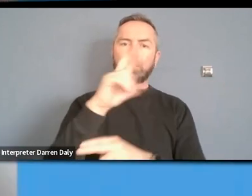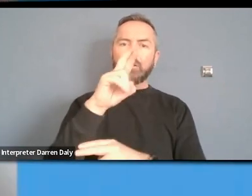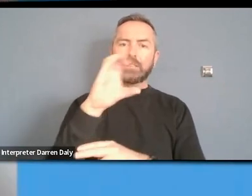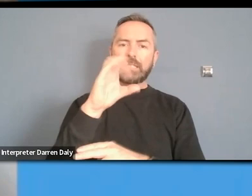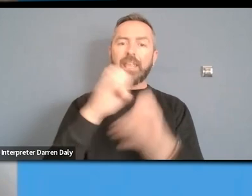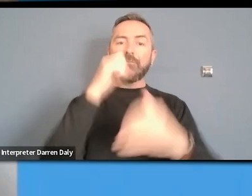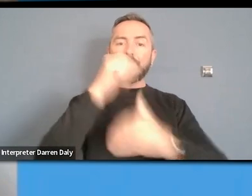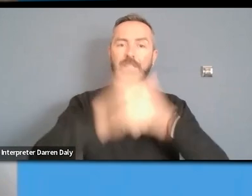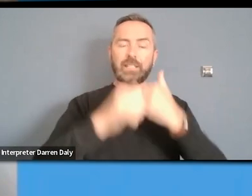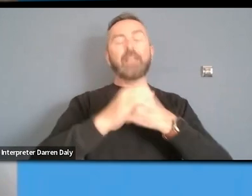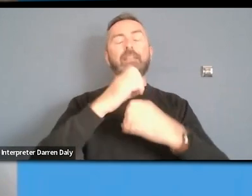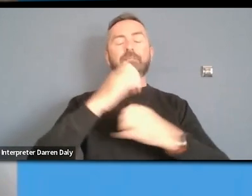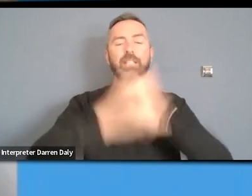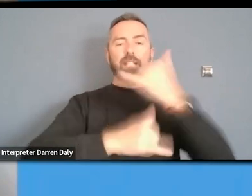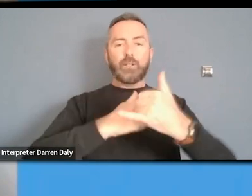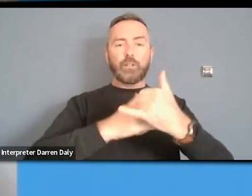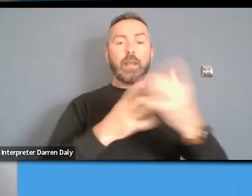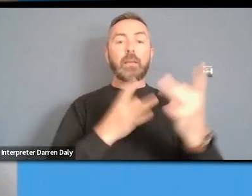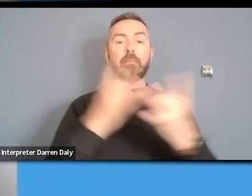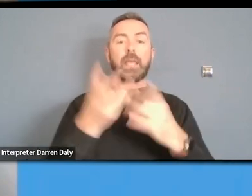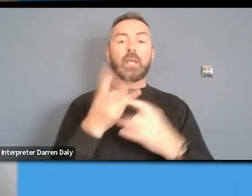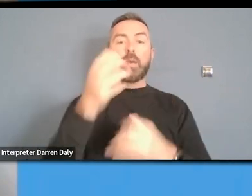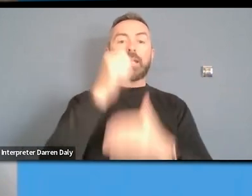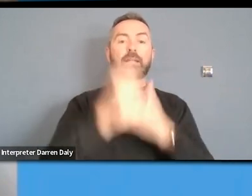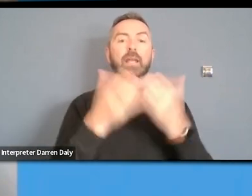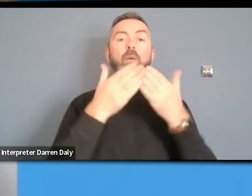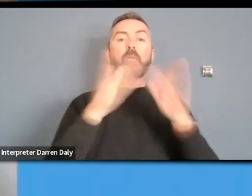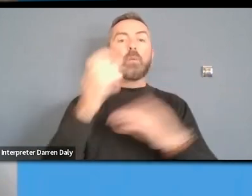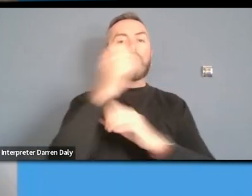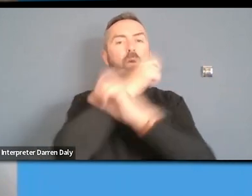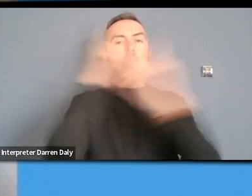Make Way Day is a public awareness event to highlight the needs of people